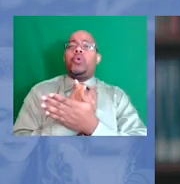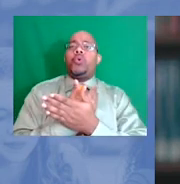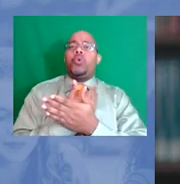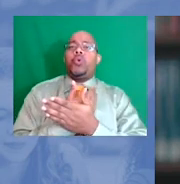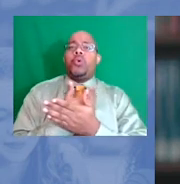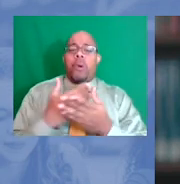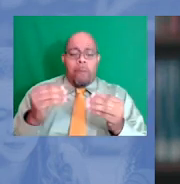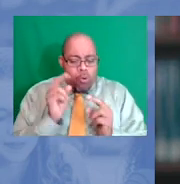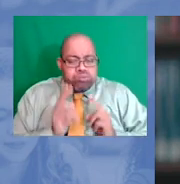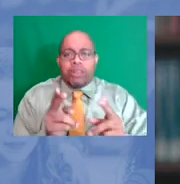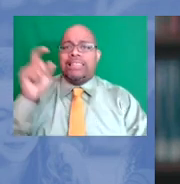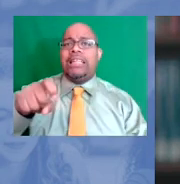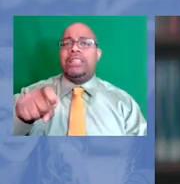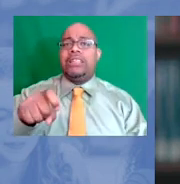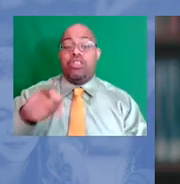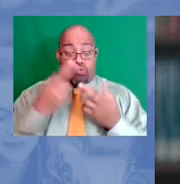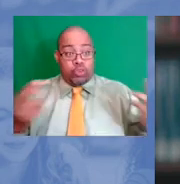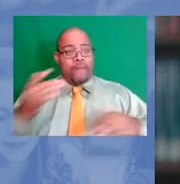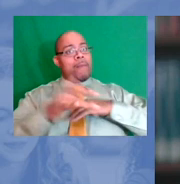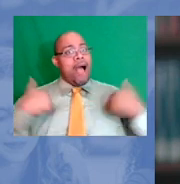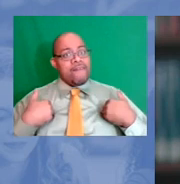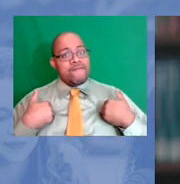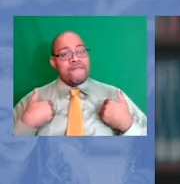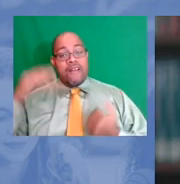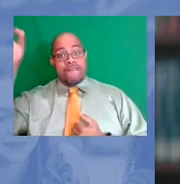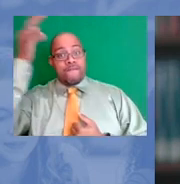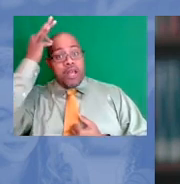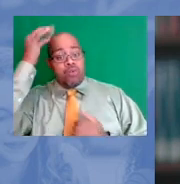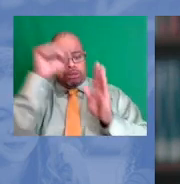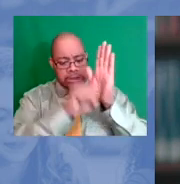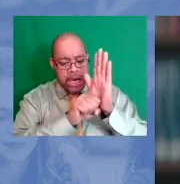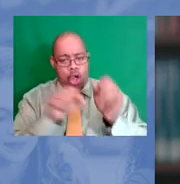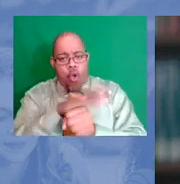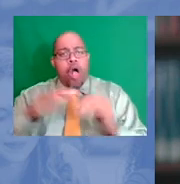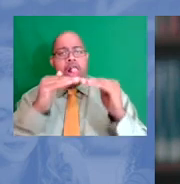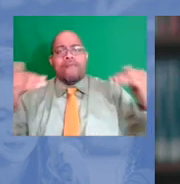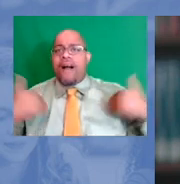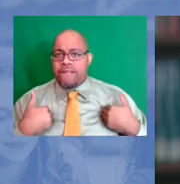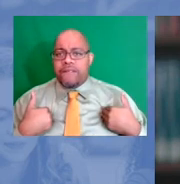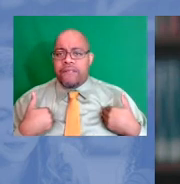THE RESOURCES ARE THERE AT THE FEDERAL, STATE, AND LOCAL LEVEL, WE MUST ACT.